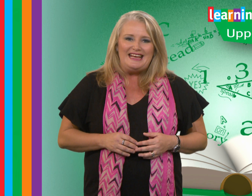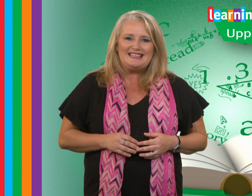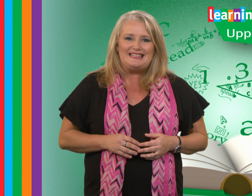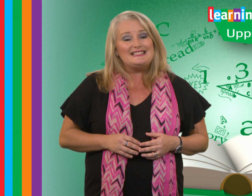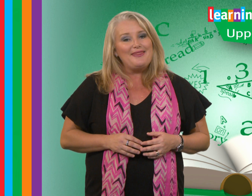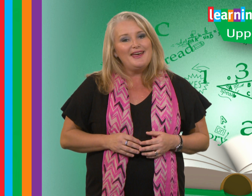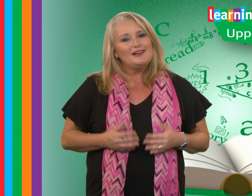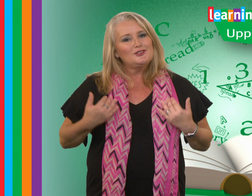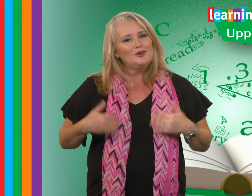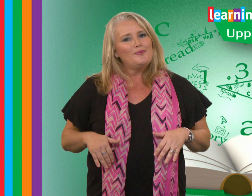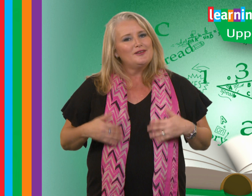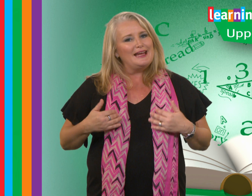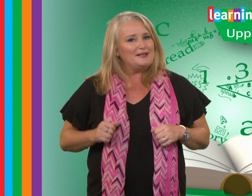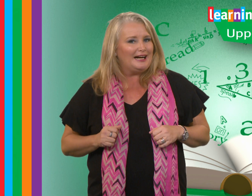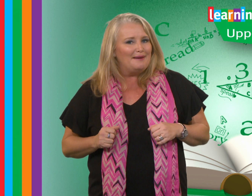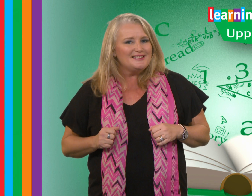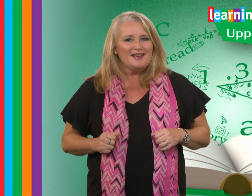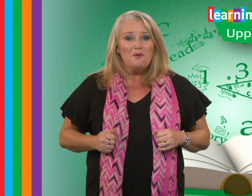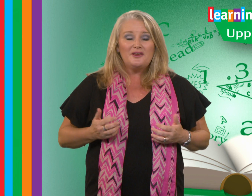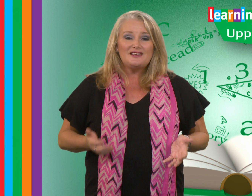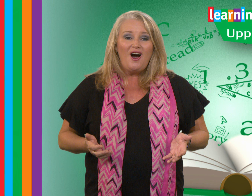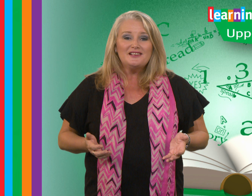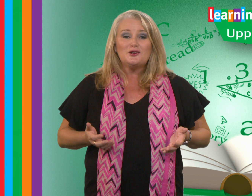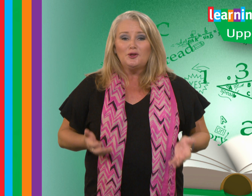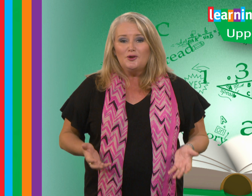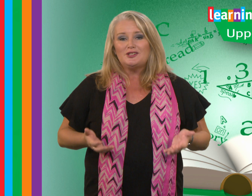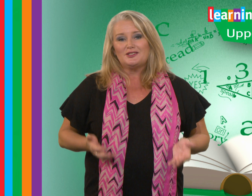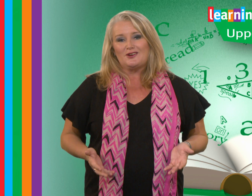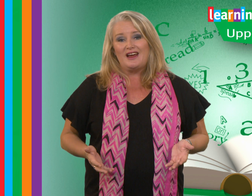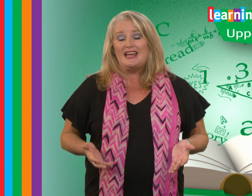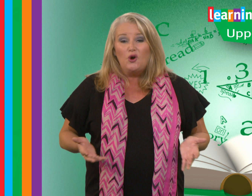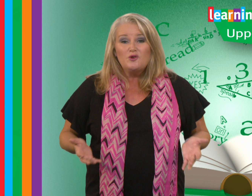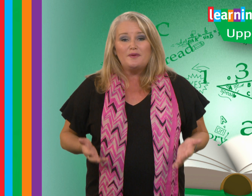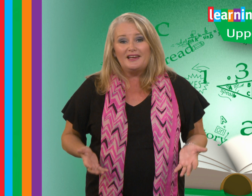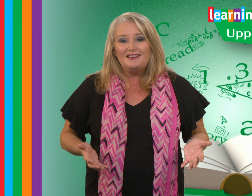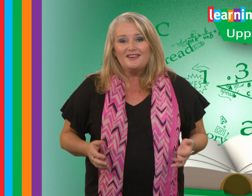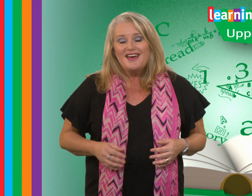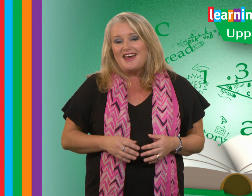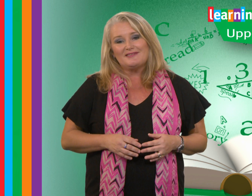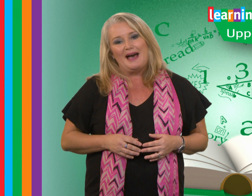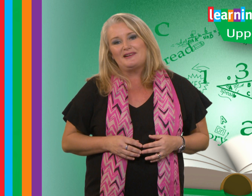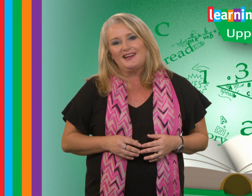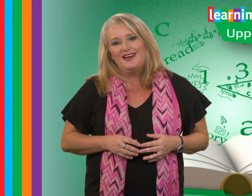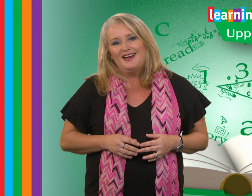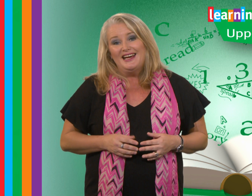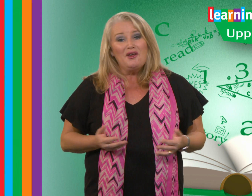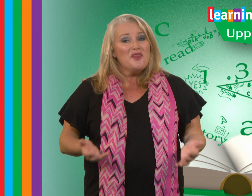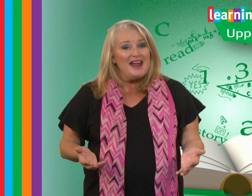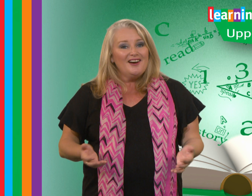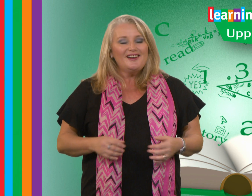He says he sat there in his new birthday pyjamas with his eyes glued to the screen. He couldn’t believe that it was happening. And on that note,